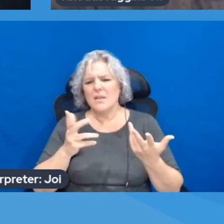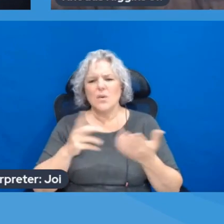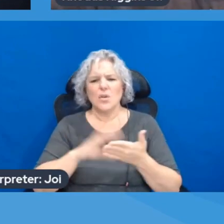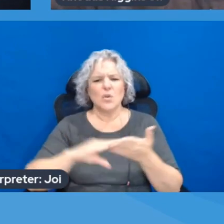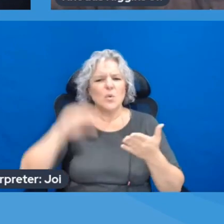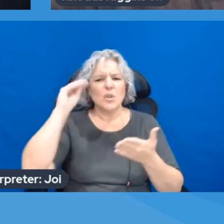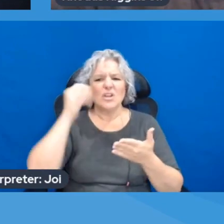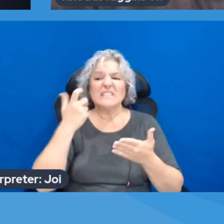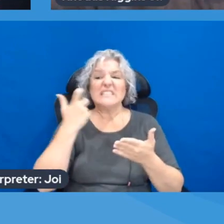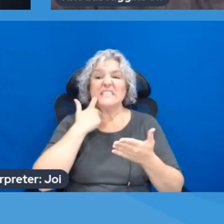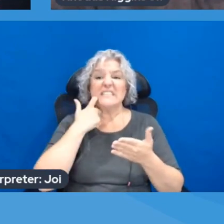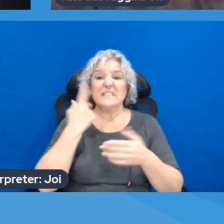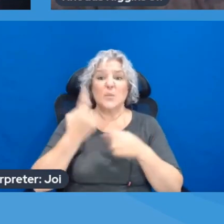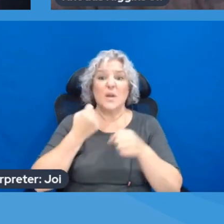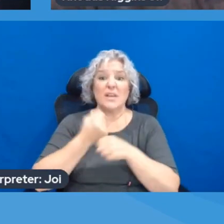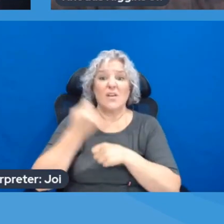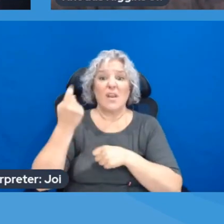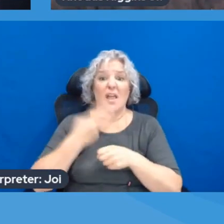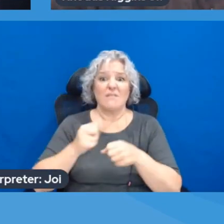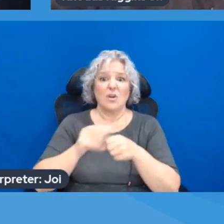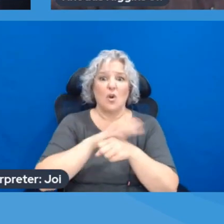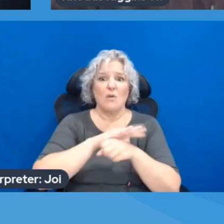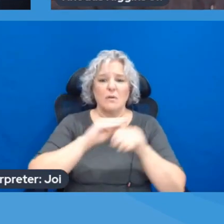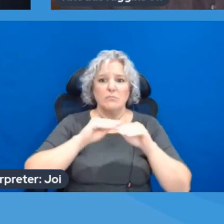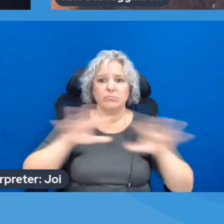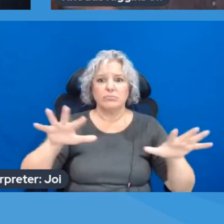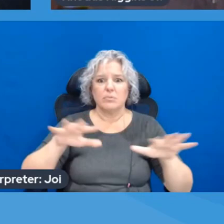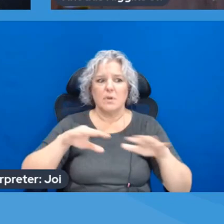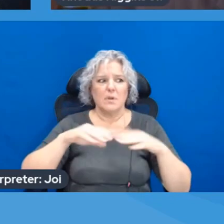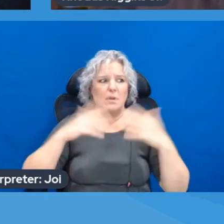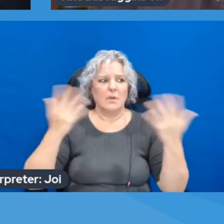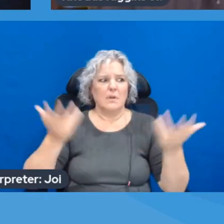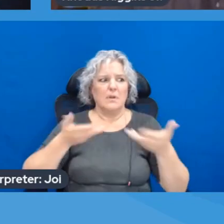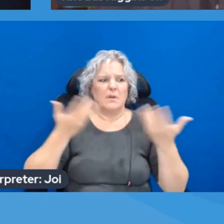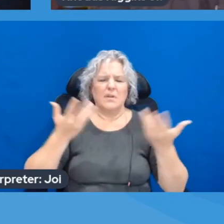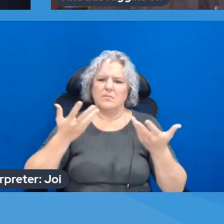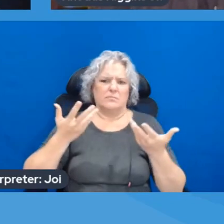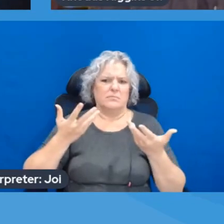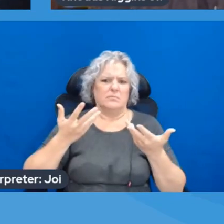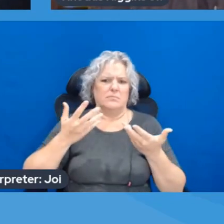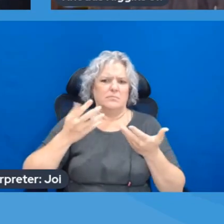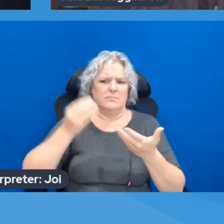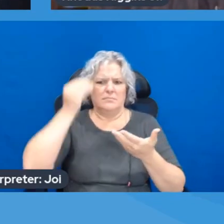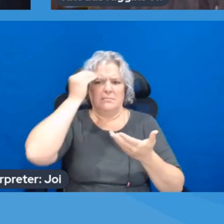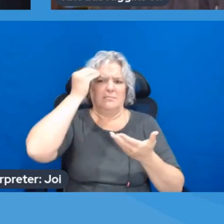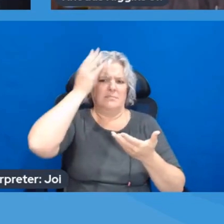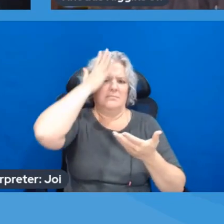over the past year and a half have informed either those priorities or your work more generally.